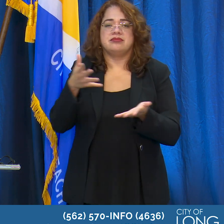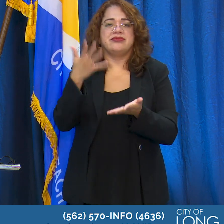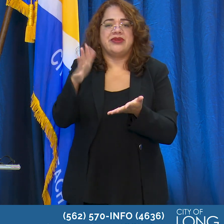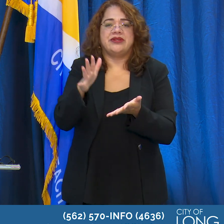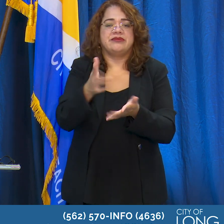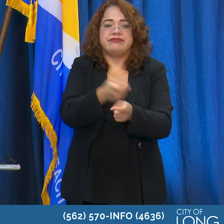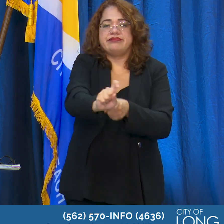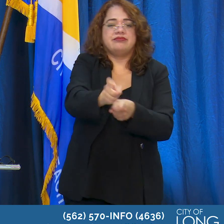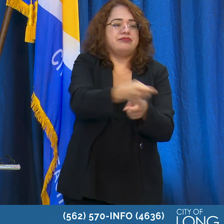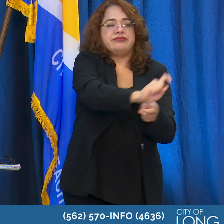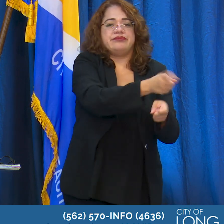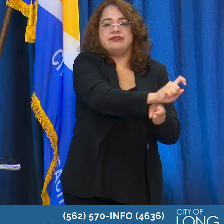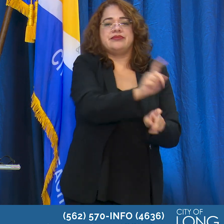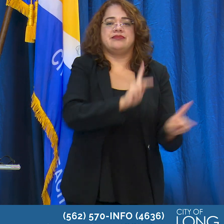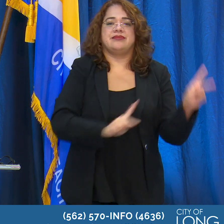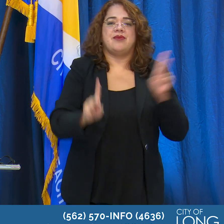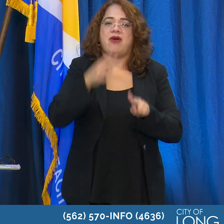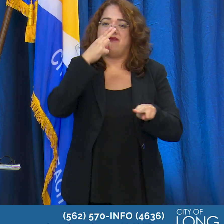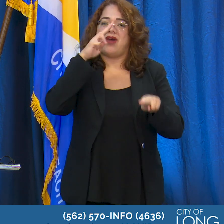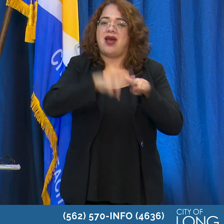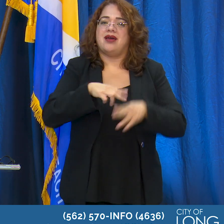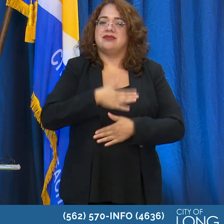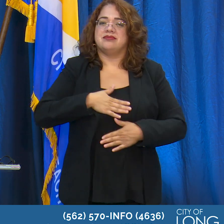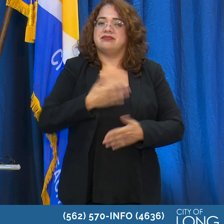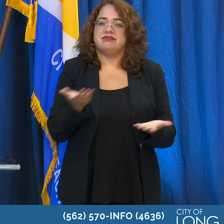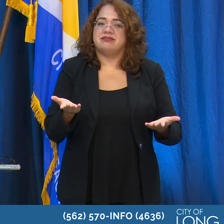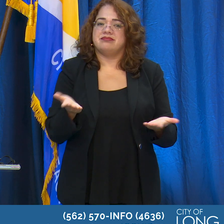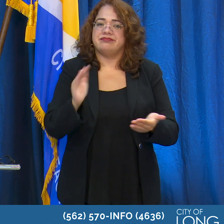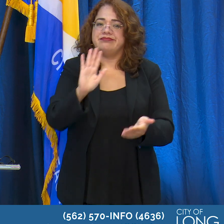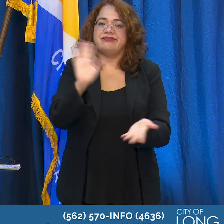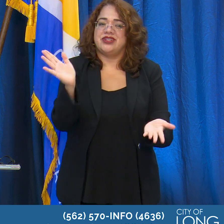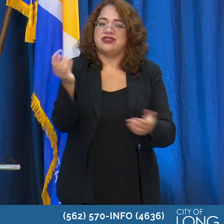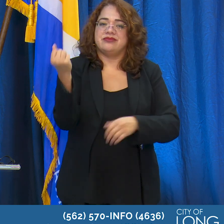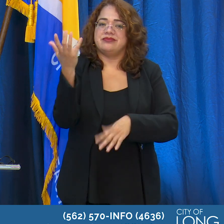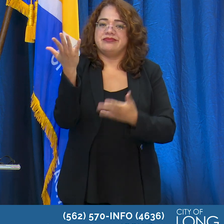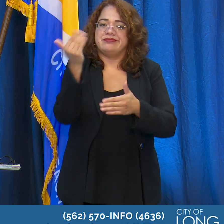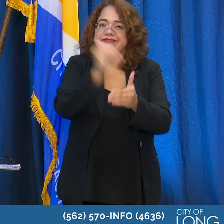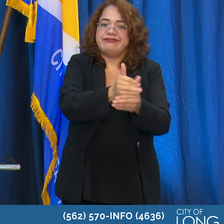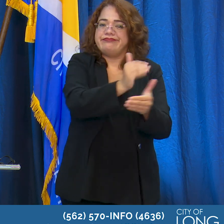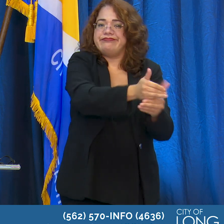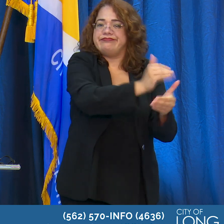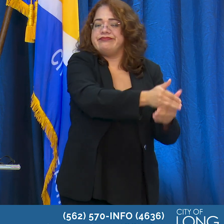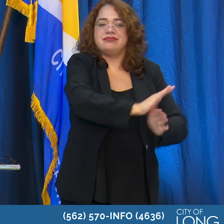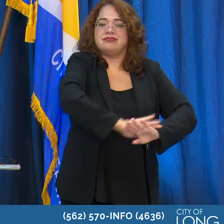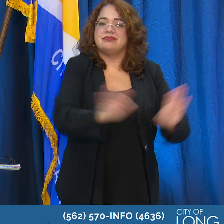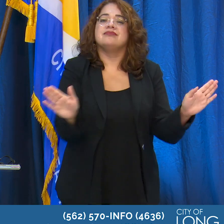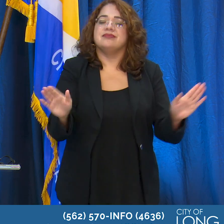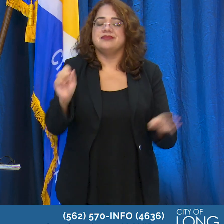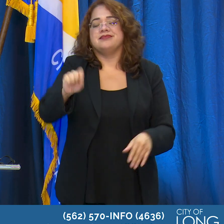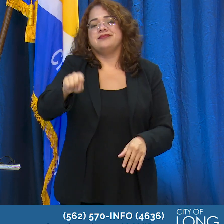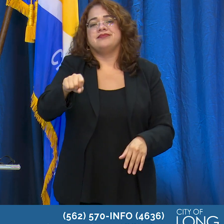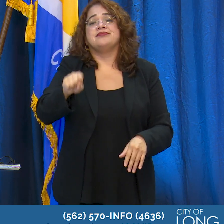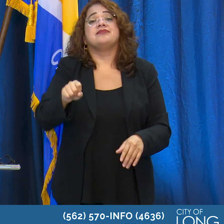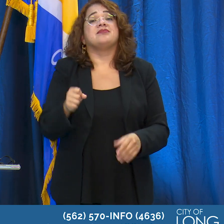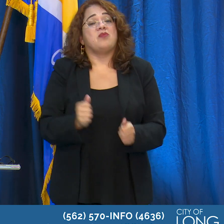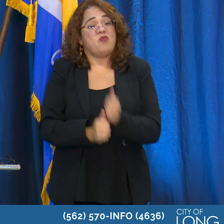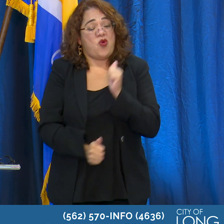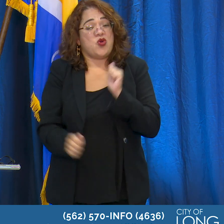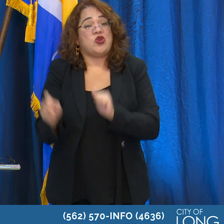this time. So from the thought, we do follow up with individuals who test positive and we find out that the place they're getting it is when they're spending time with their